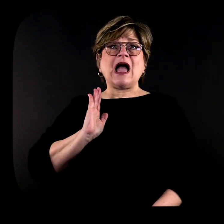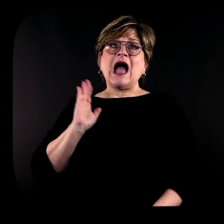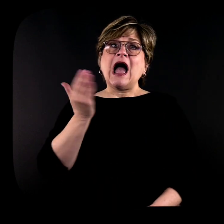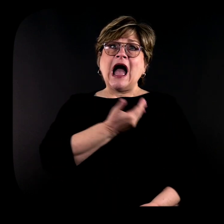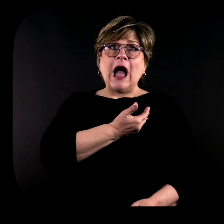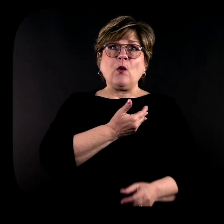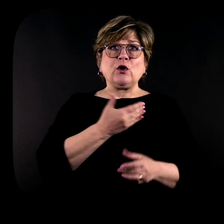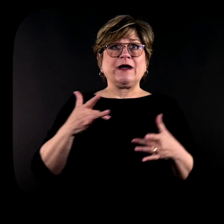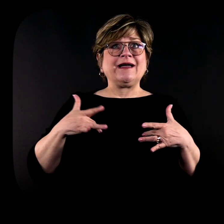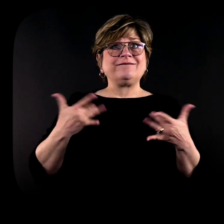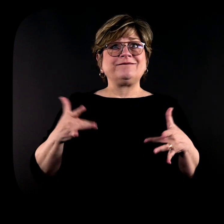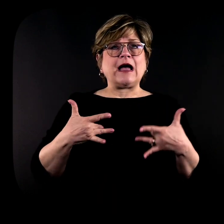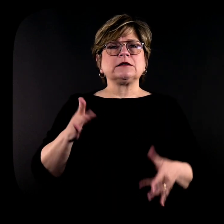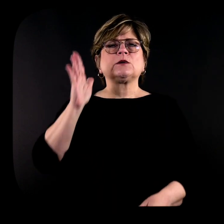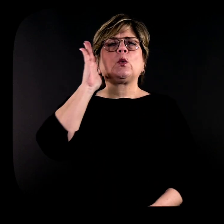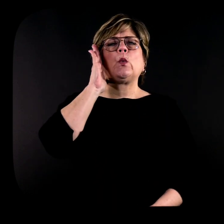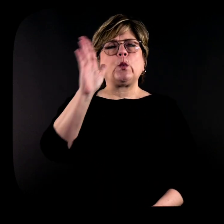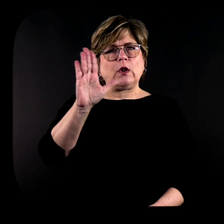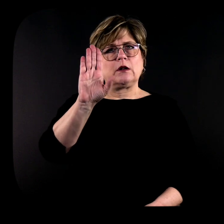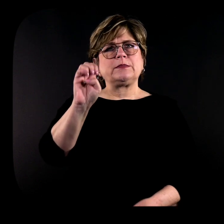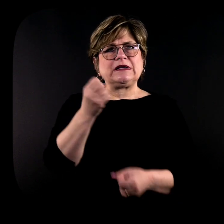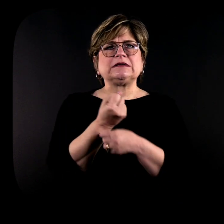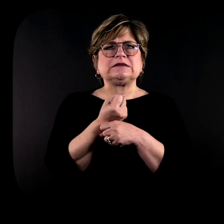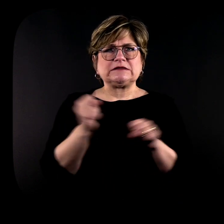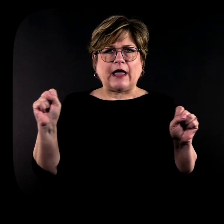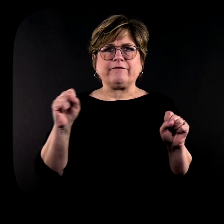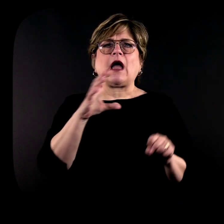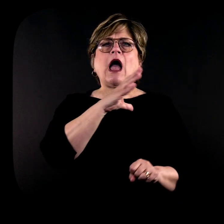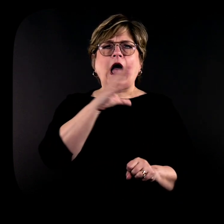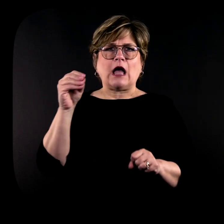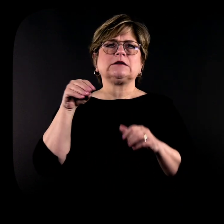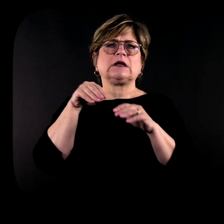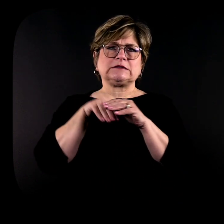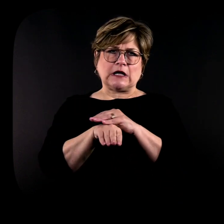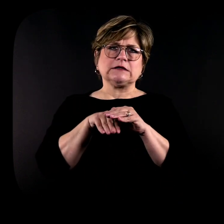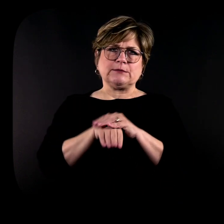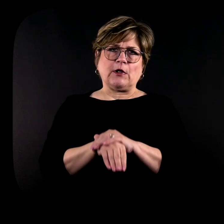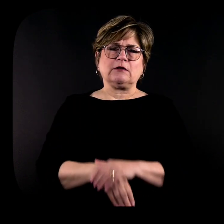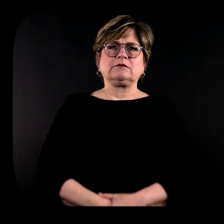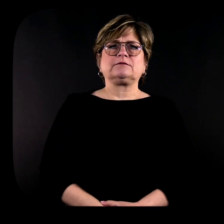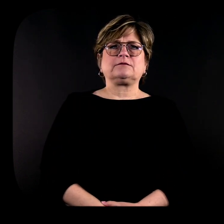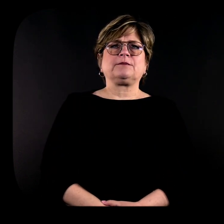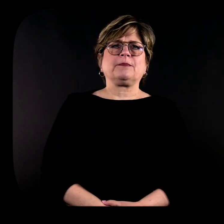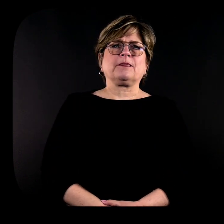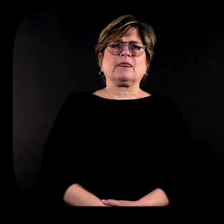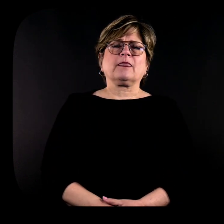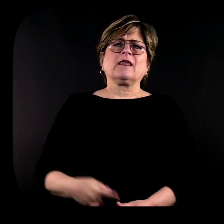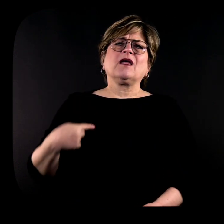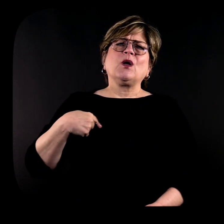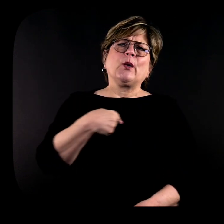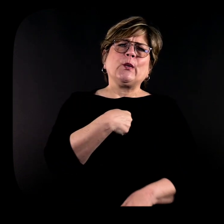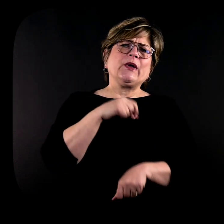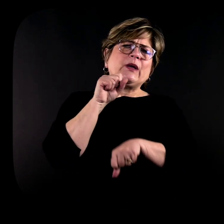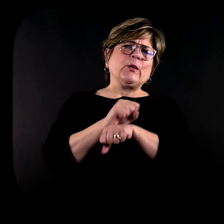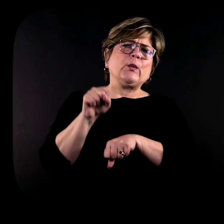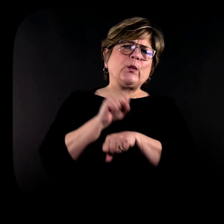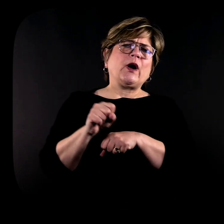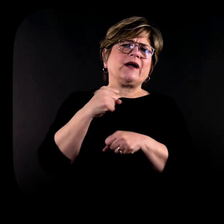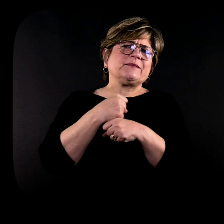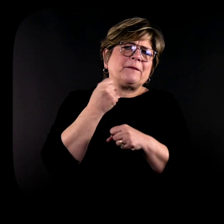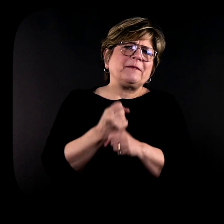3. Our events will be safe and accessible